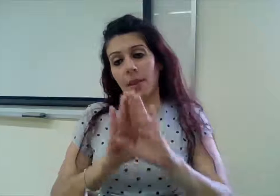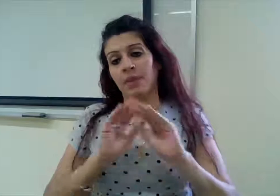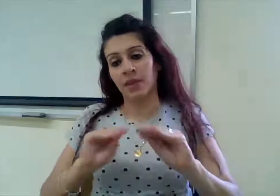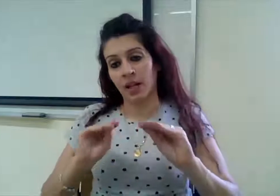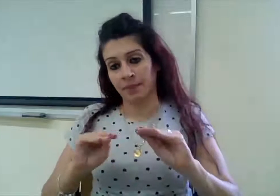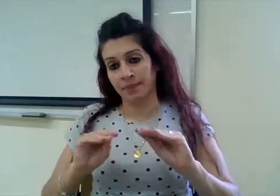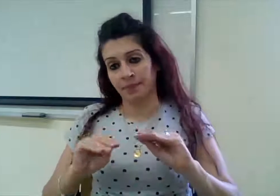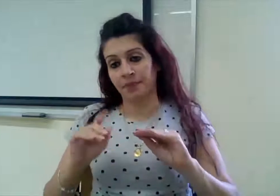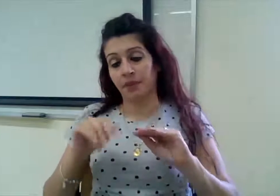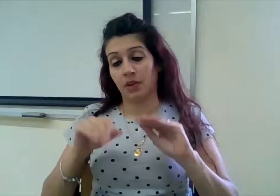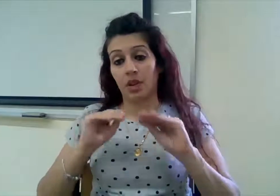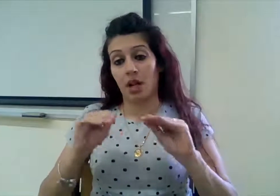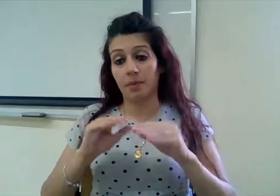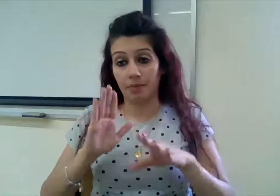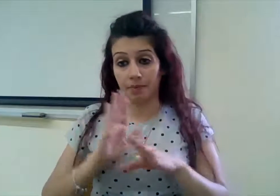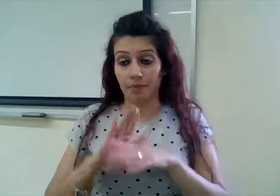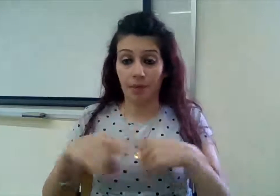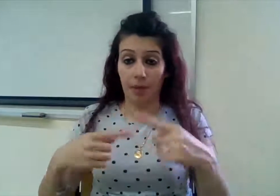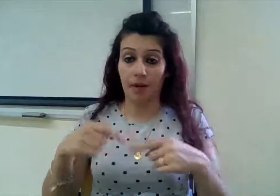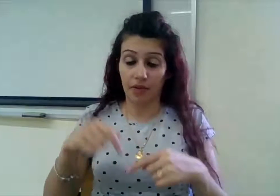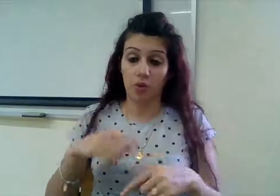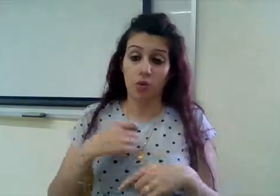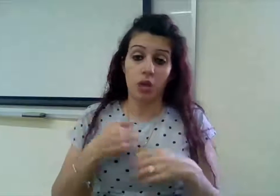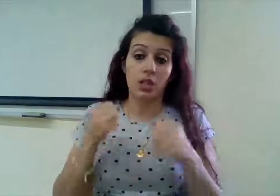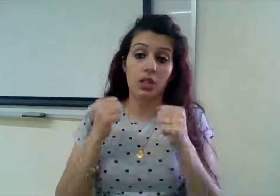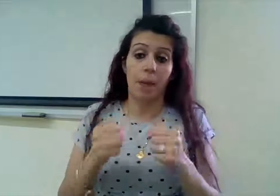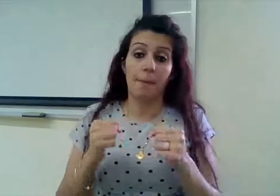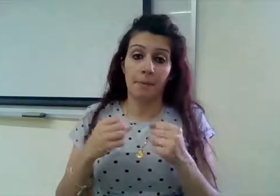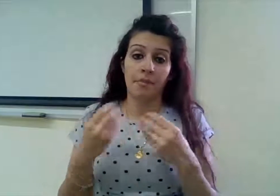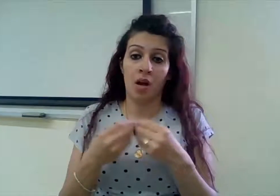part of the reality now but um is also reassuring that we'll be more prepared